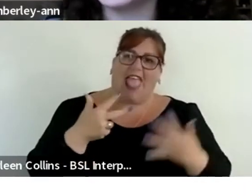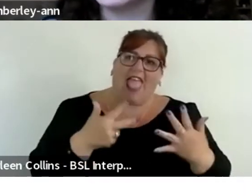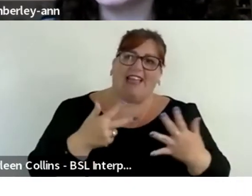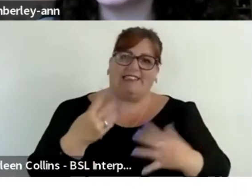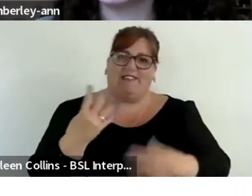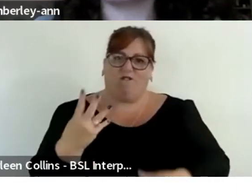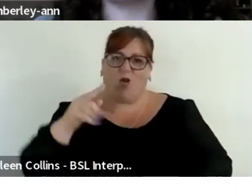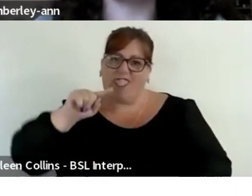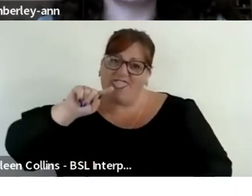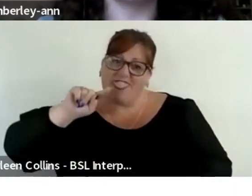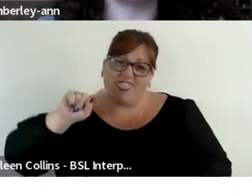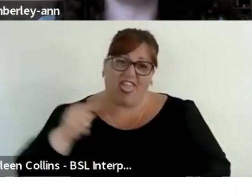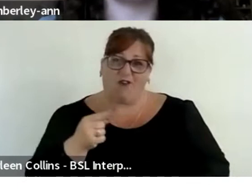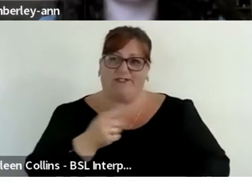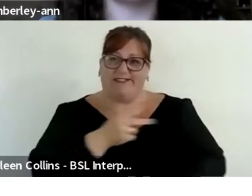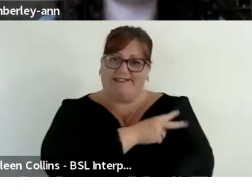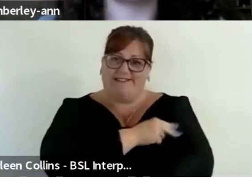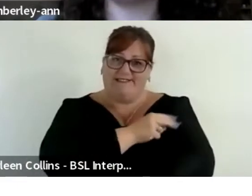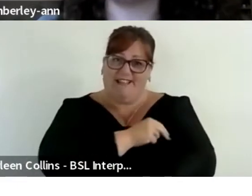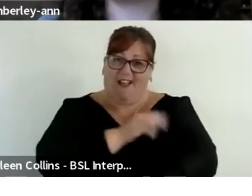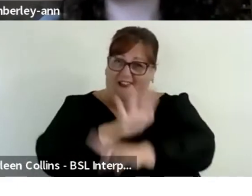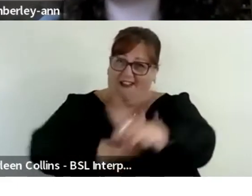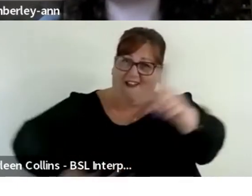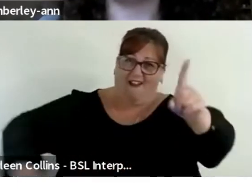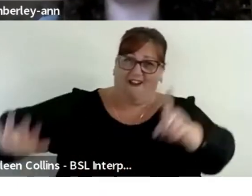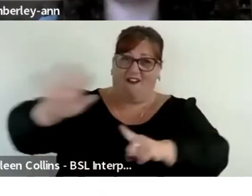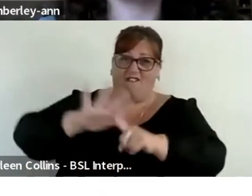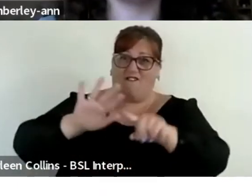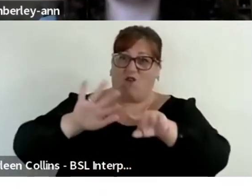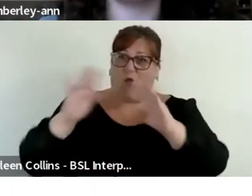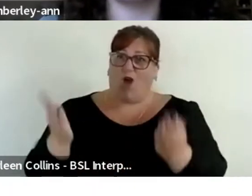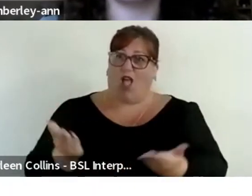What this means for our colleagues is that we do sometimes work with other